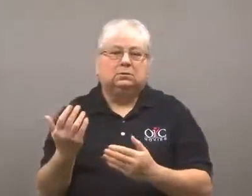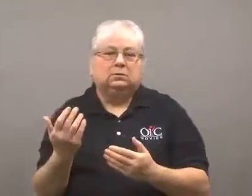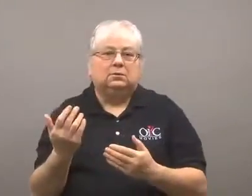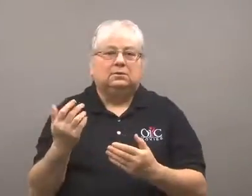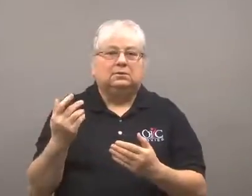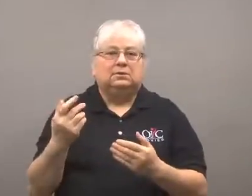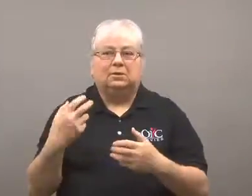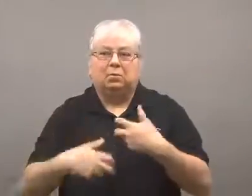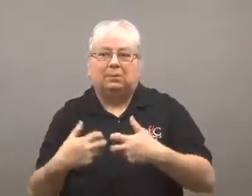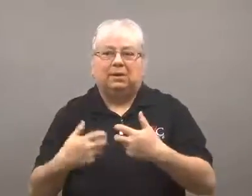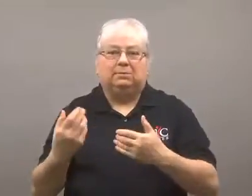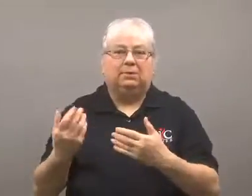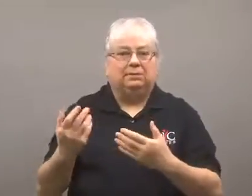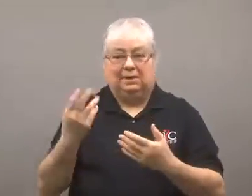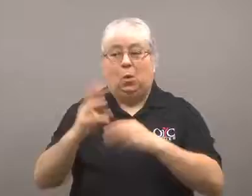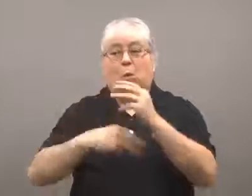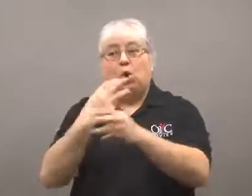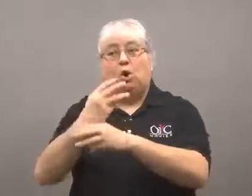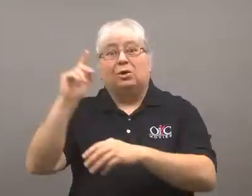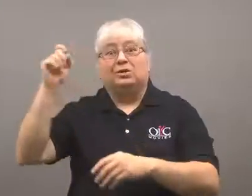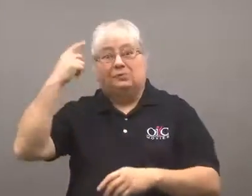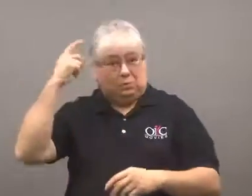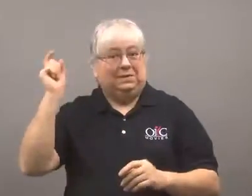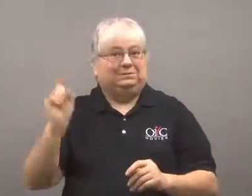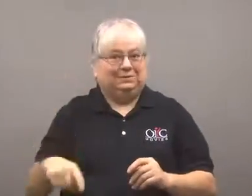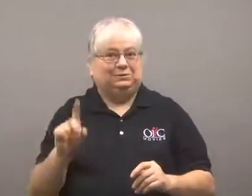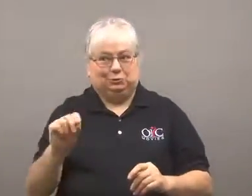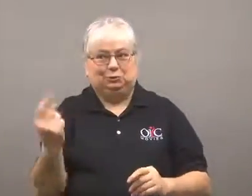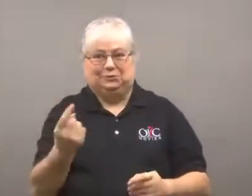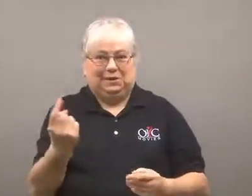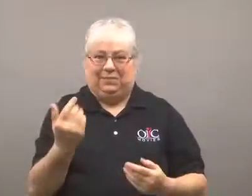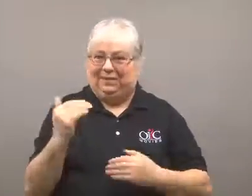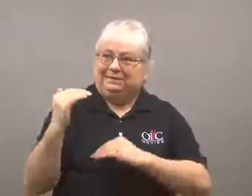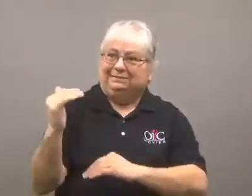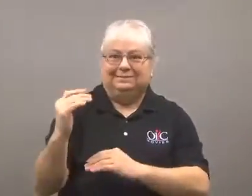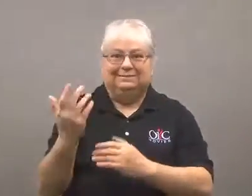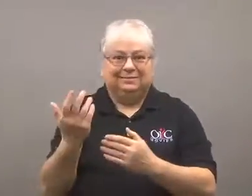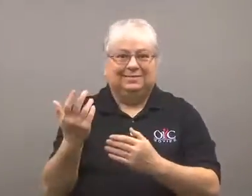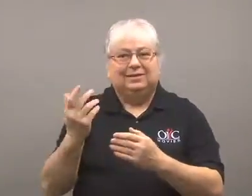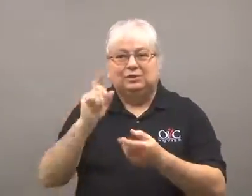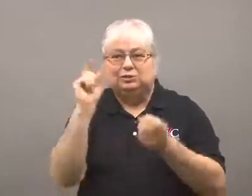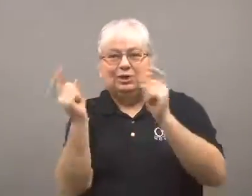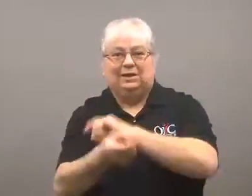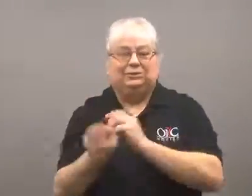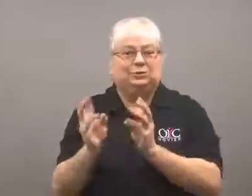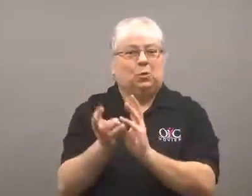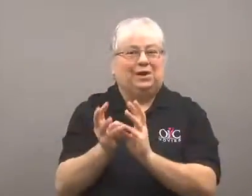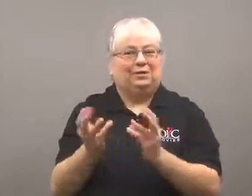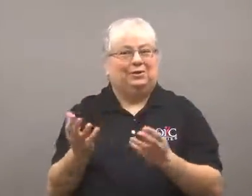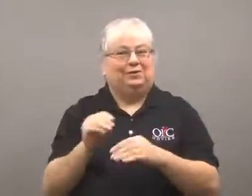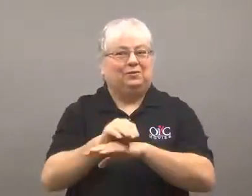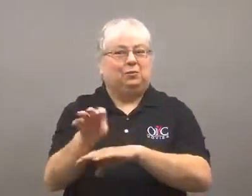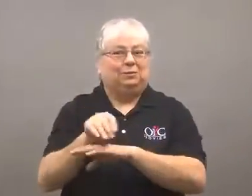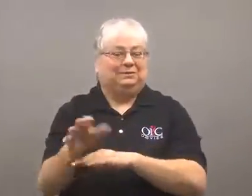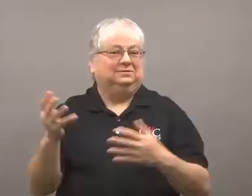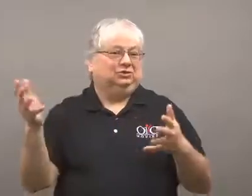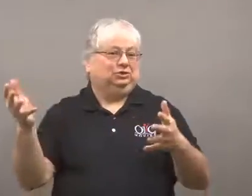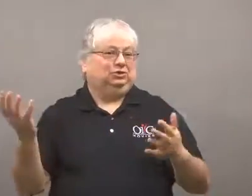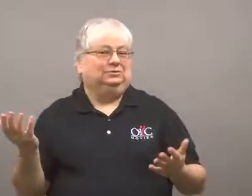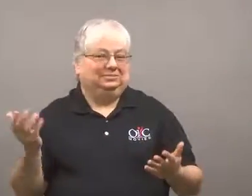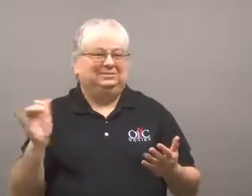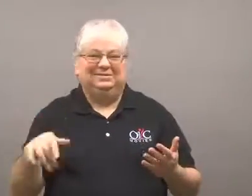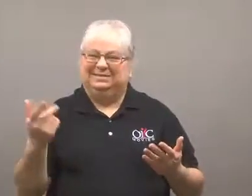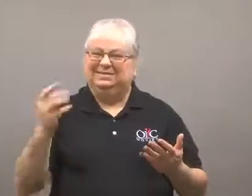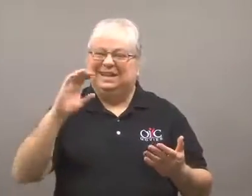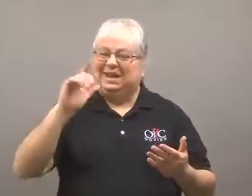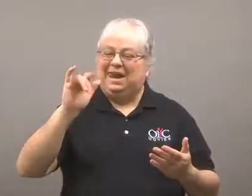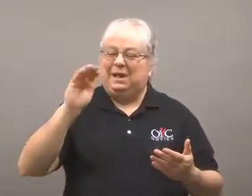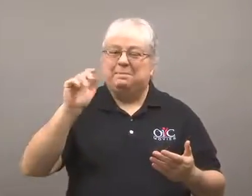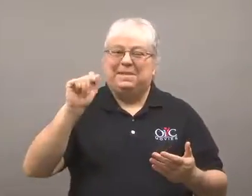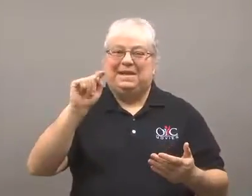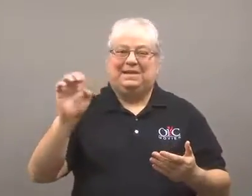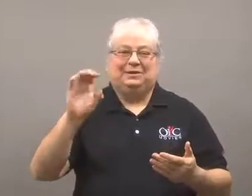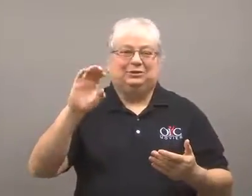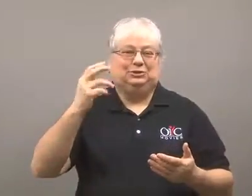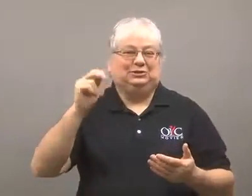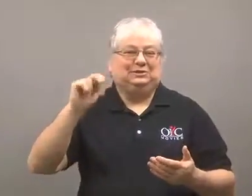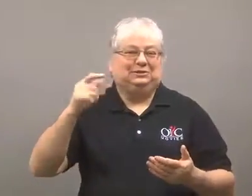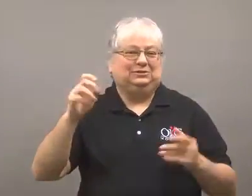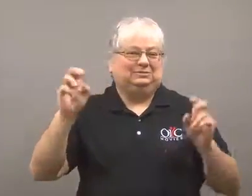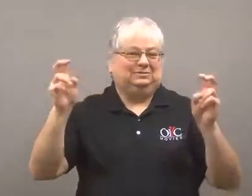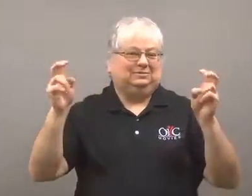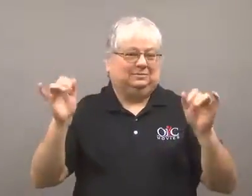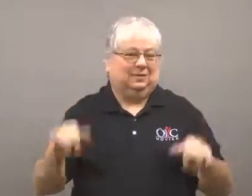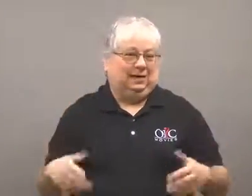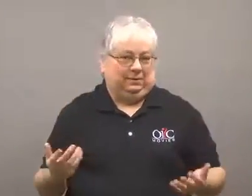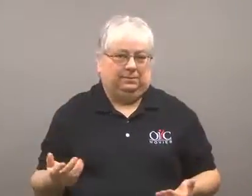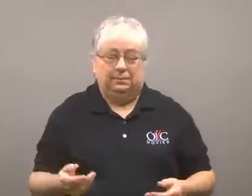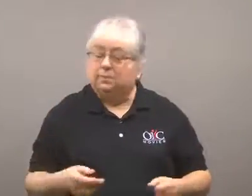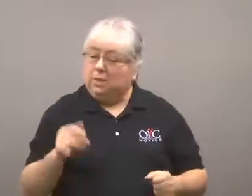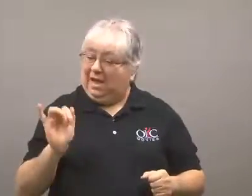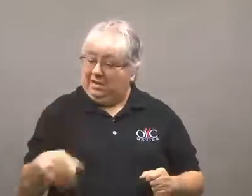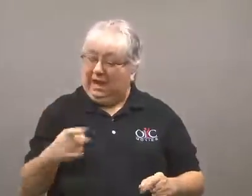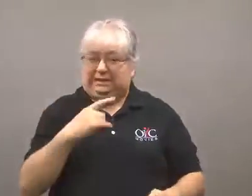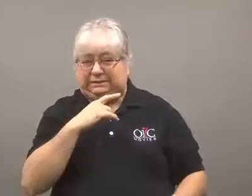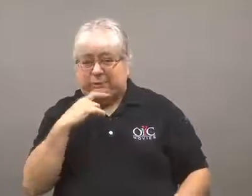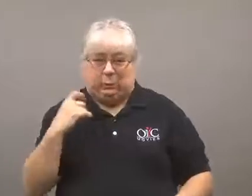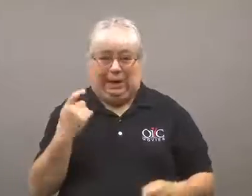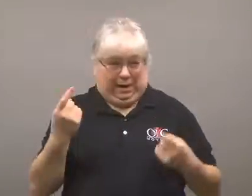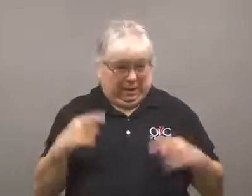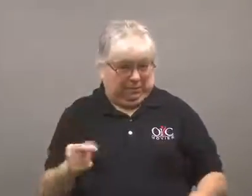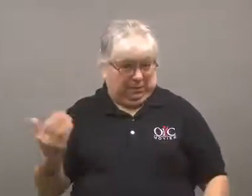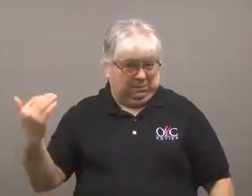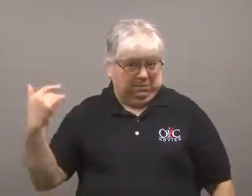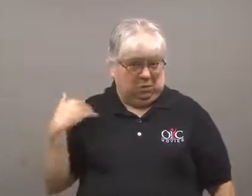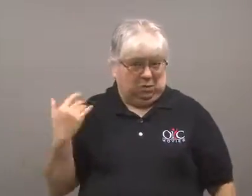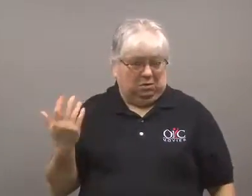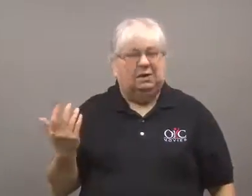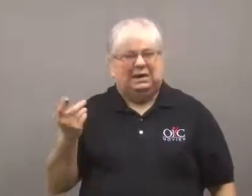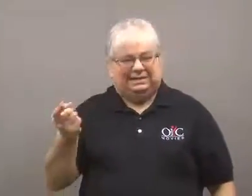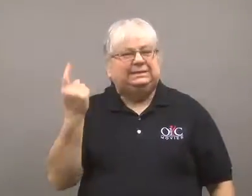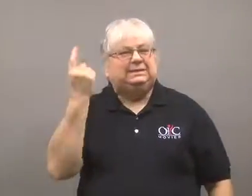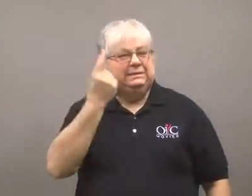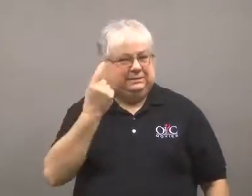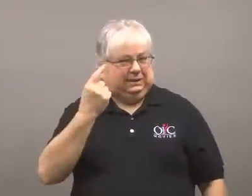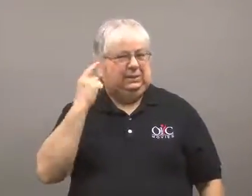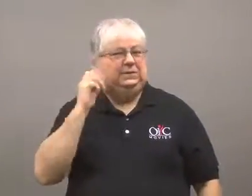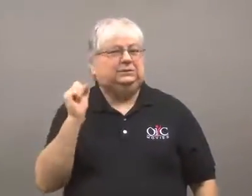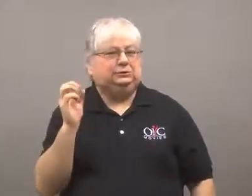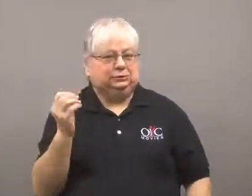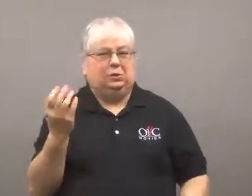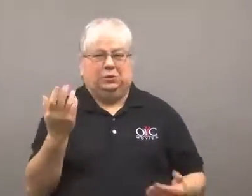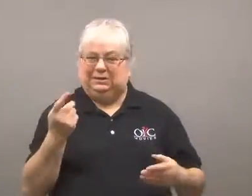World governments need to work together to limit the impact of climate change.